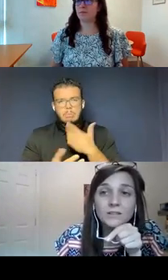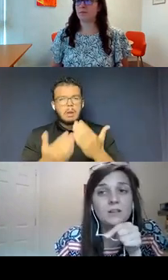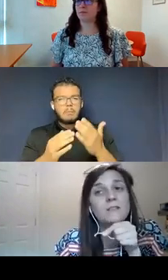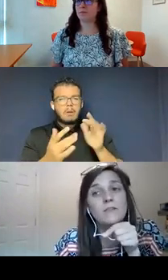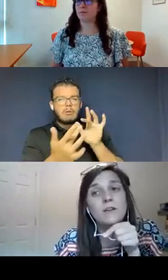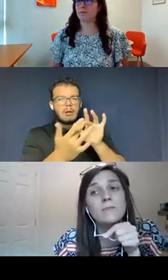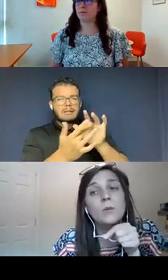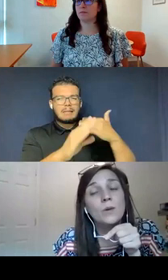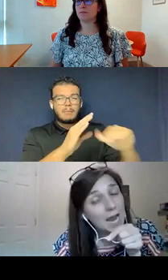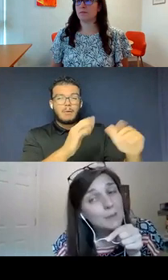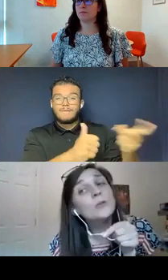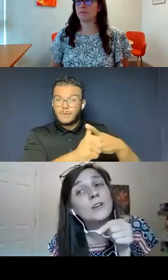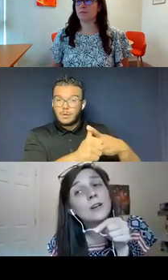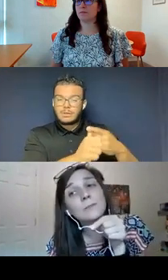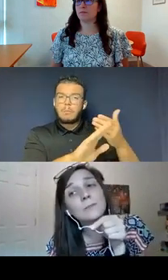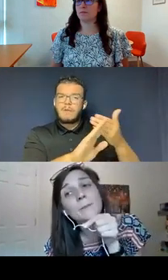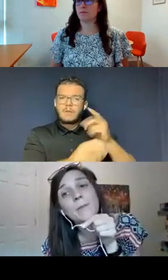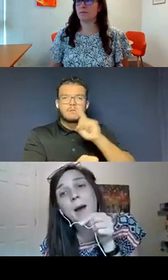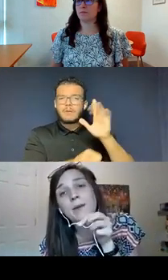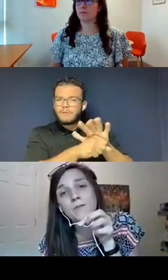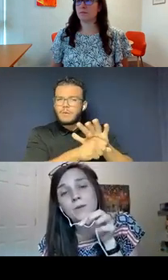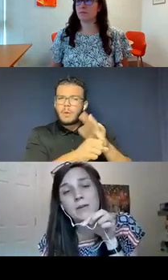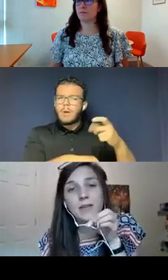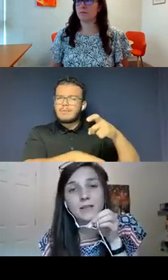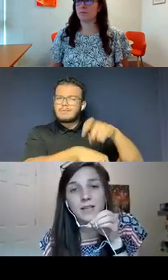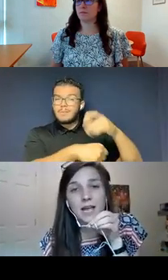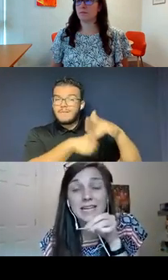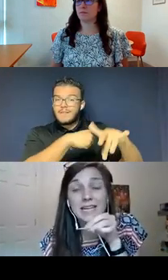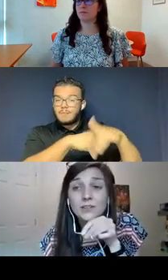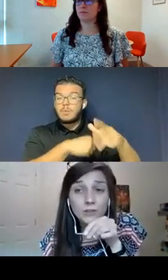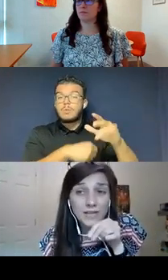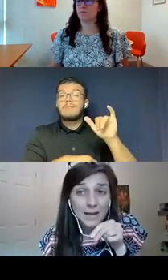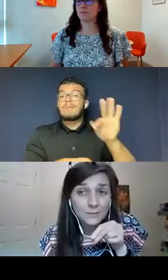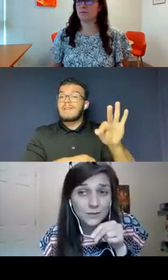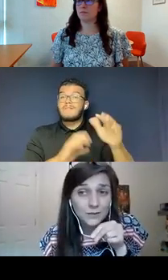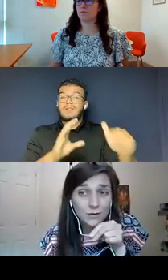to confirm what time zone you're in. If you email us and tell us your time zone